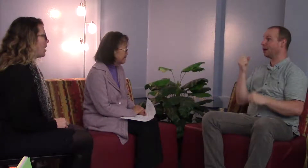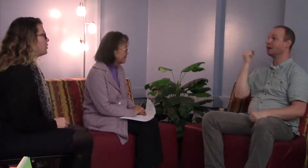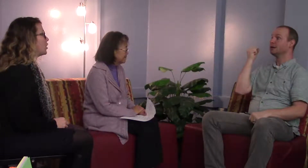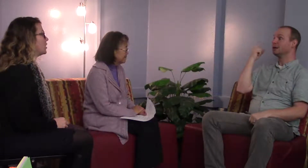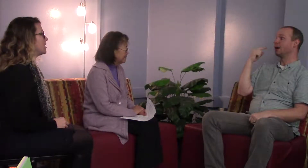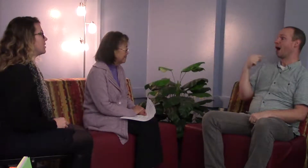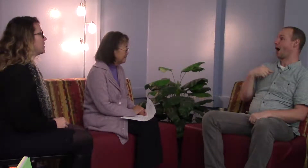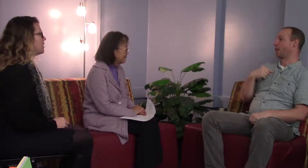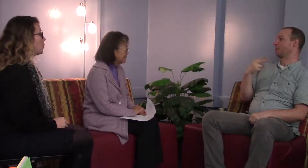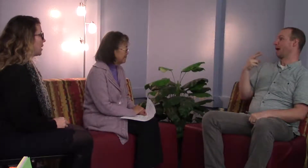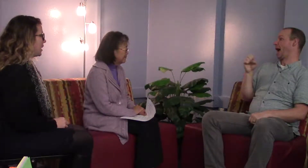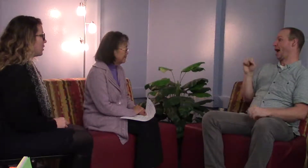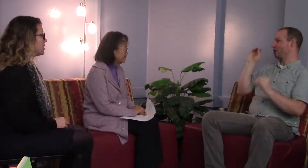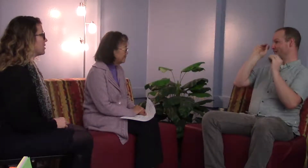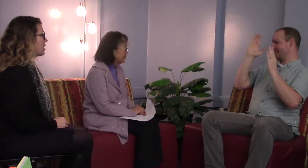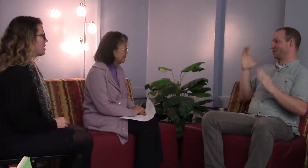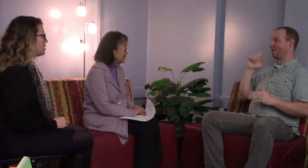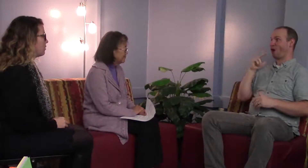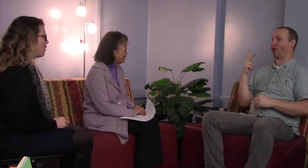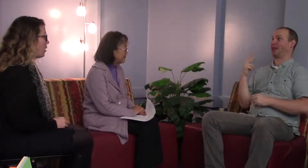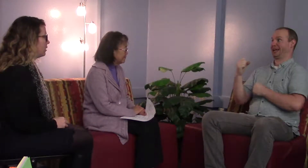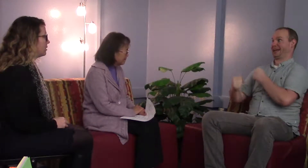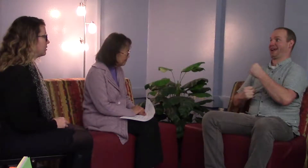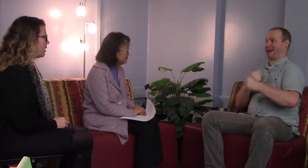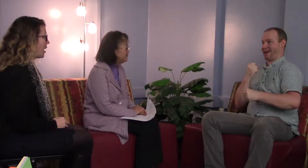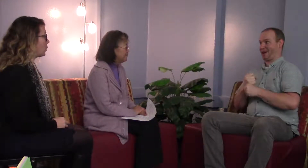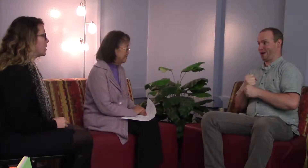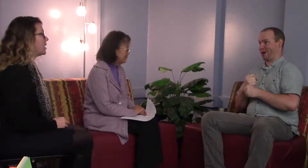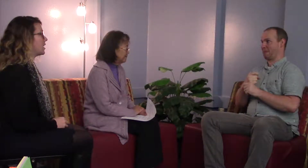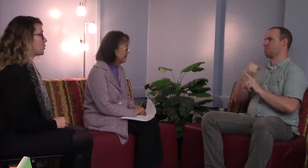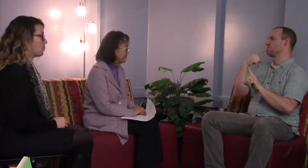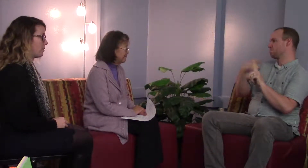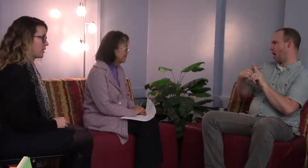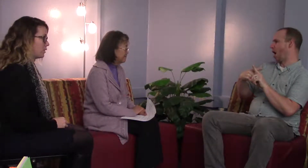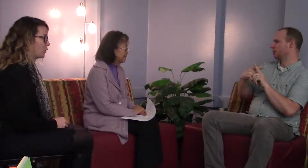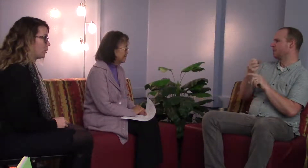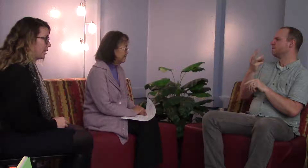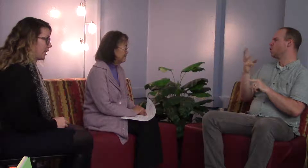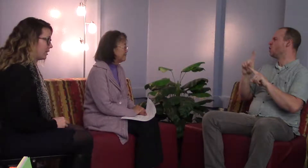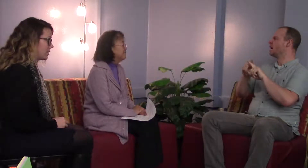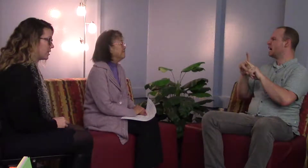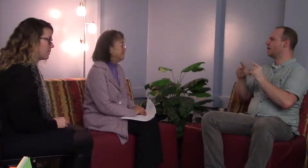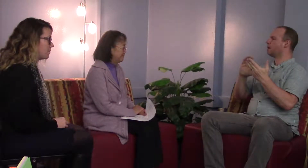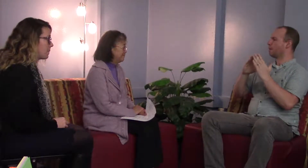I've started working here since last fall. I was a high school professor for three years.